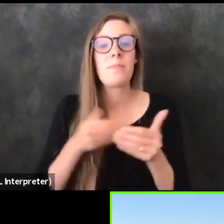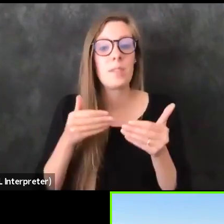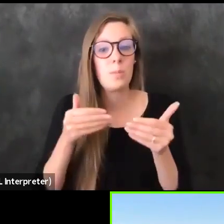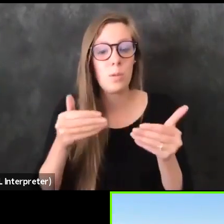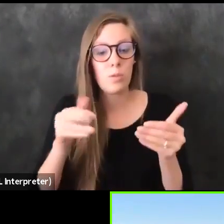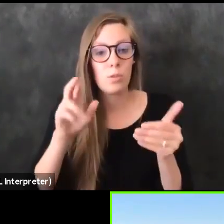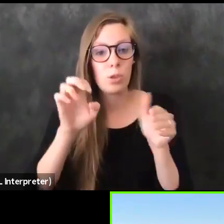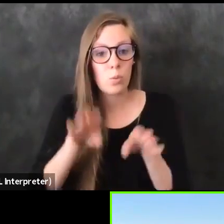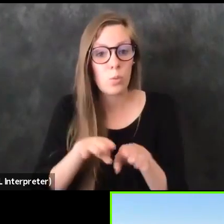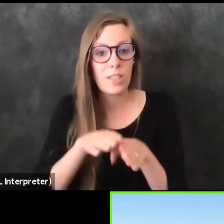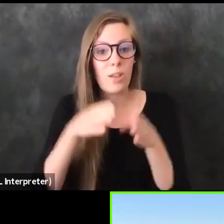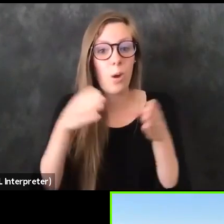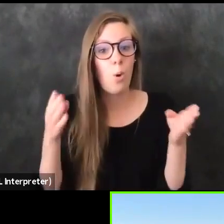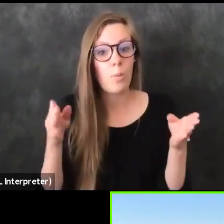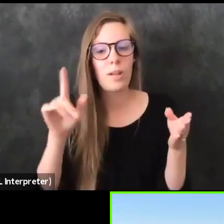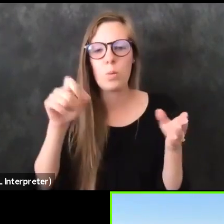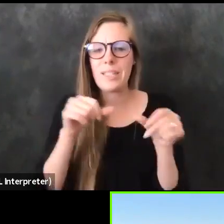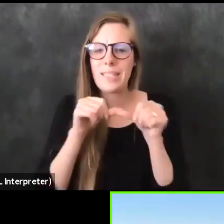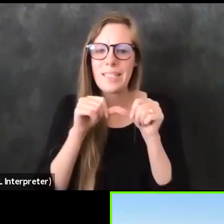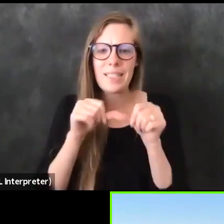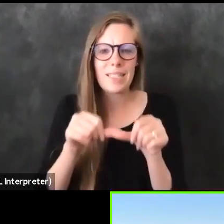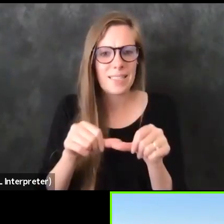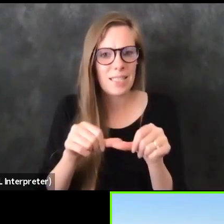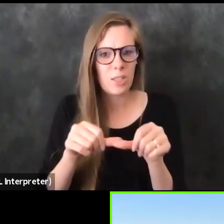two years, we need to continue to remain vigilant.